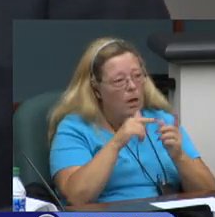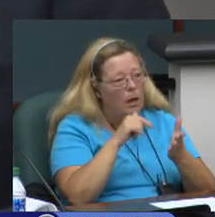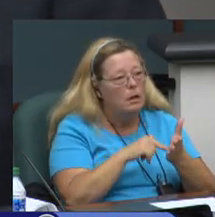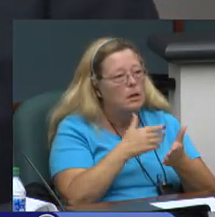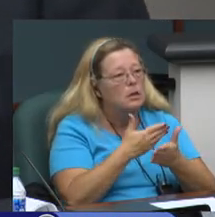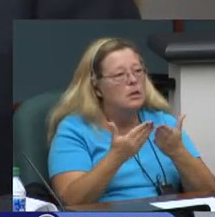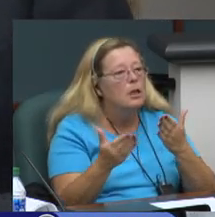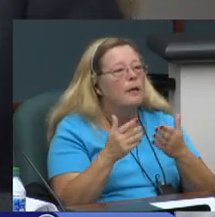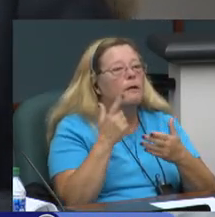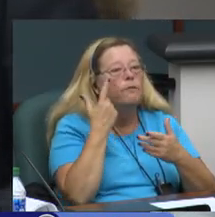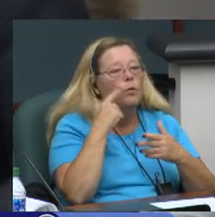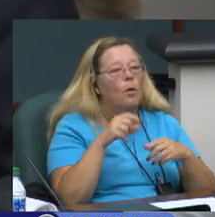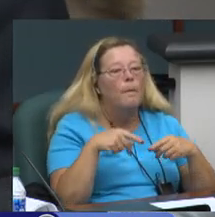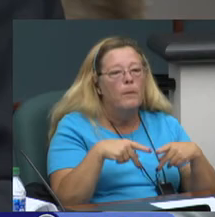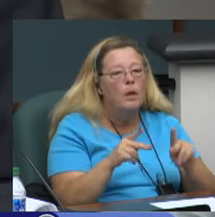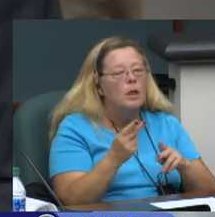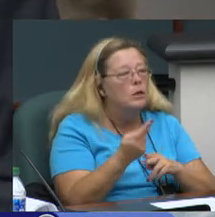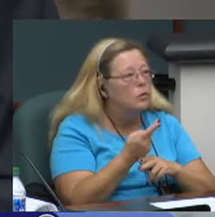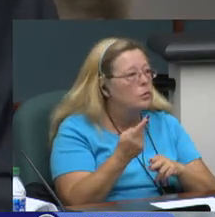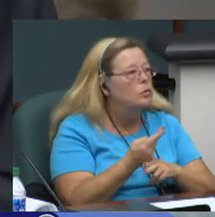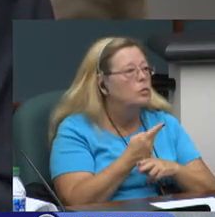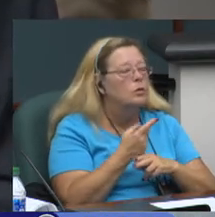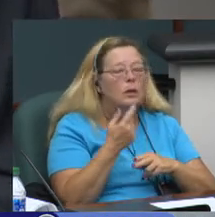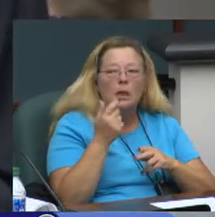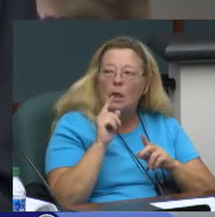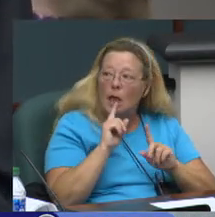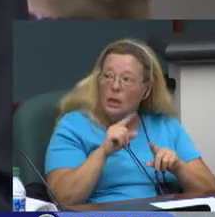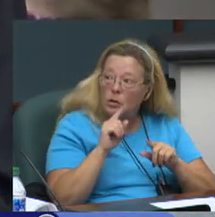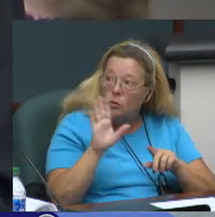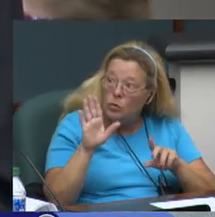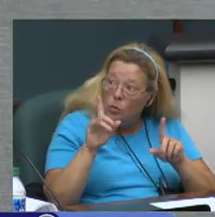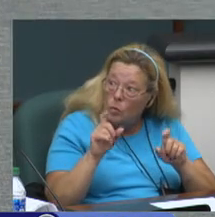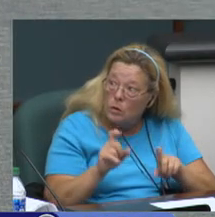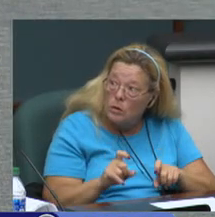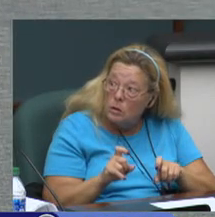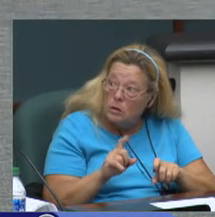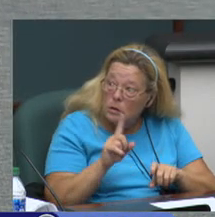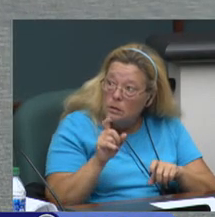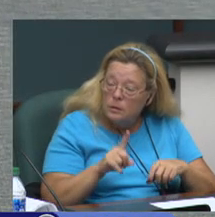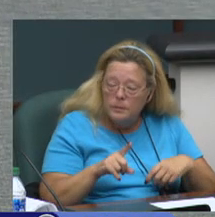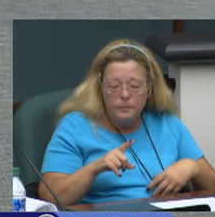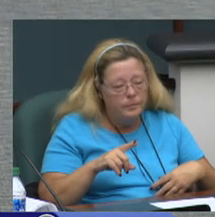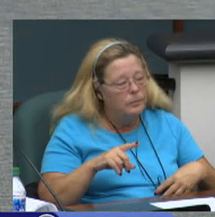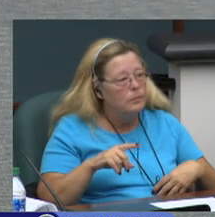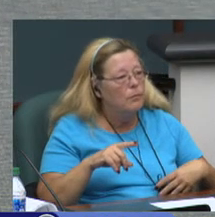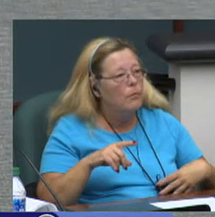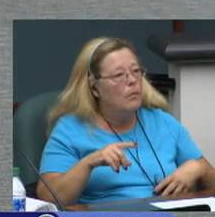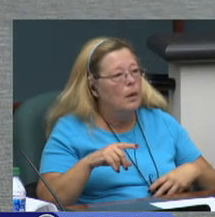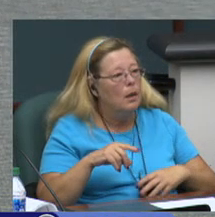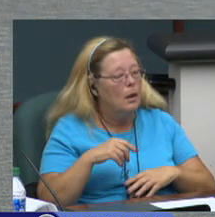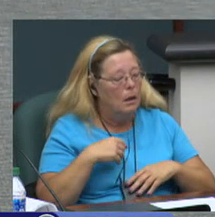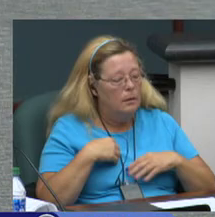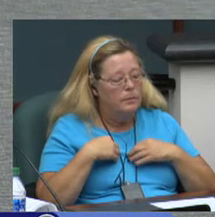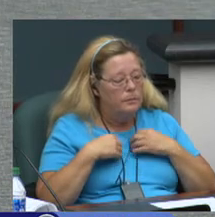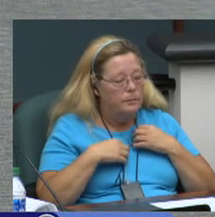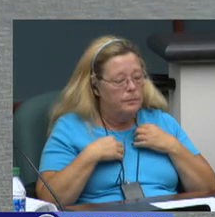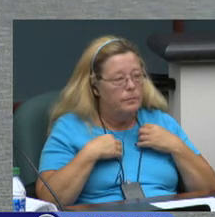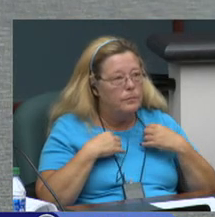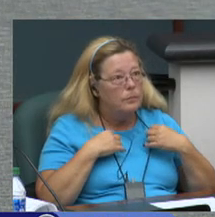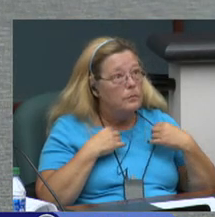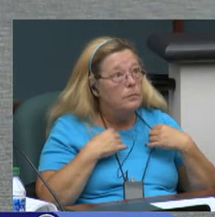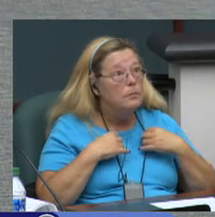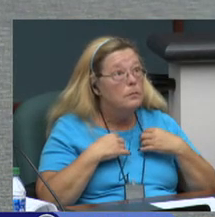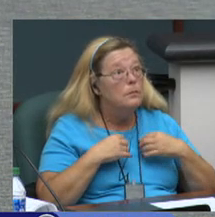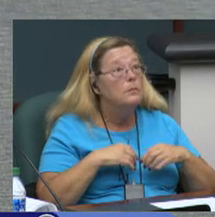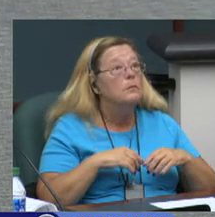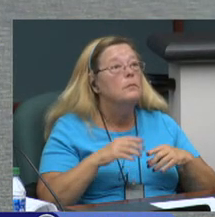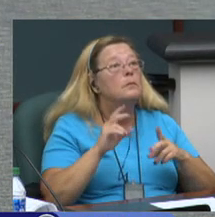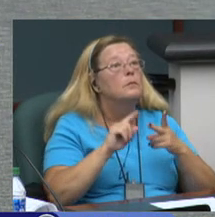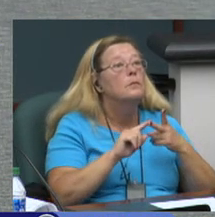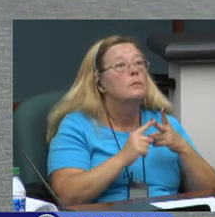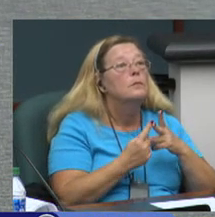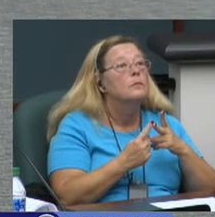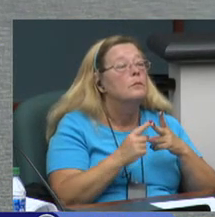permitted uses that sort of address your question the the second question was the